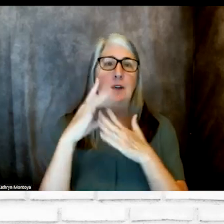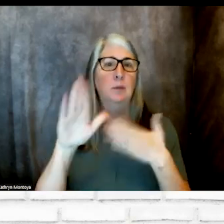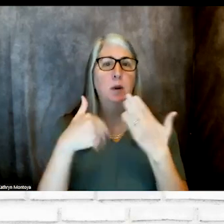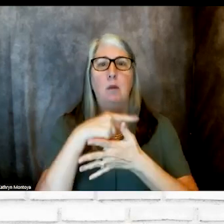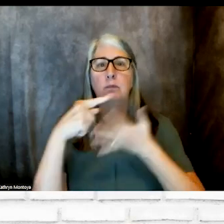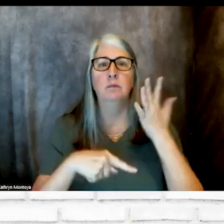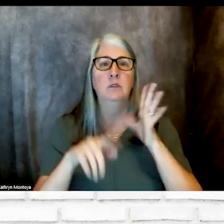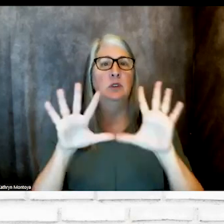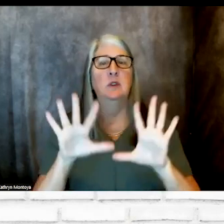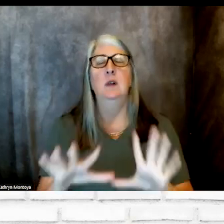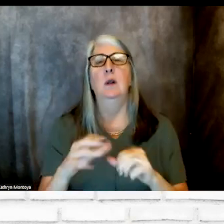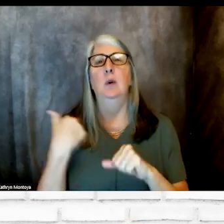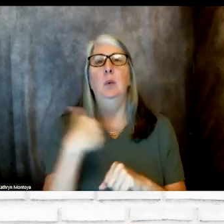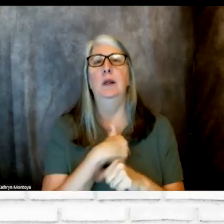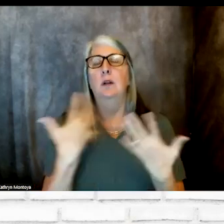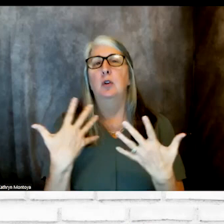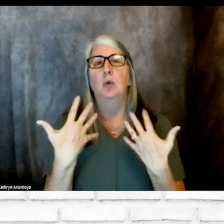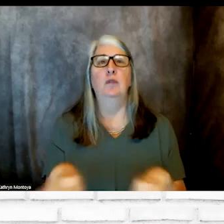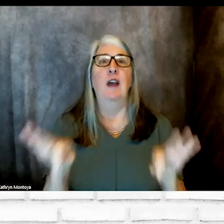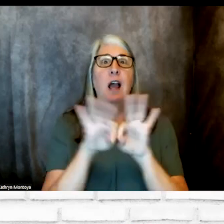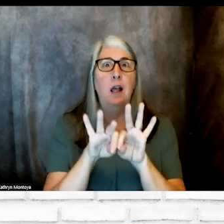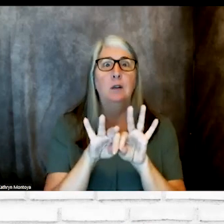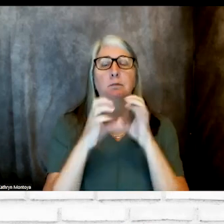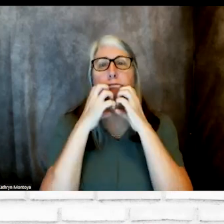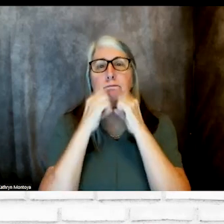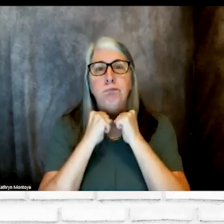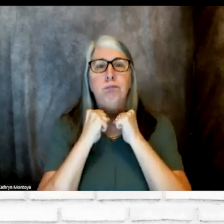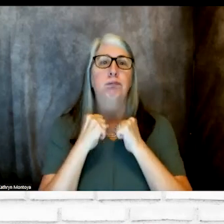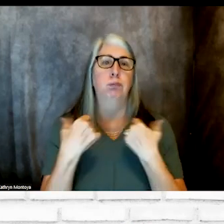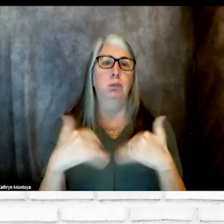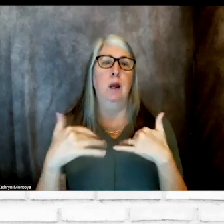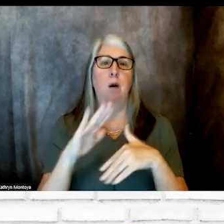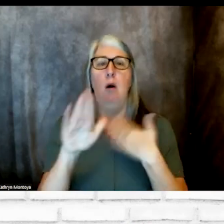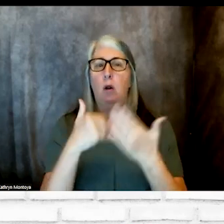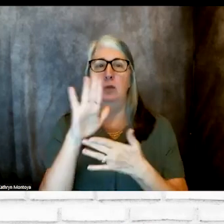JUST SO VALUED -- WE VALUE SAMHSA FOR ALL OF YOUR EFFORTS.